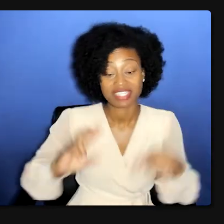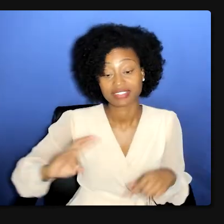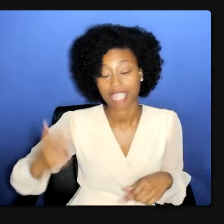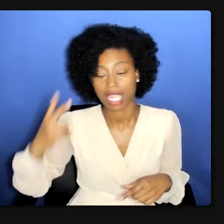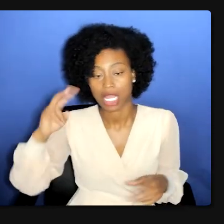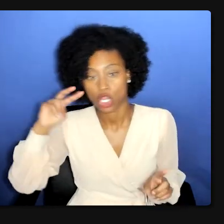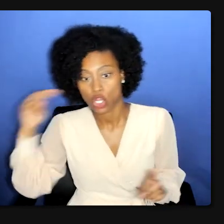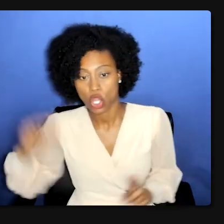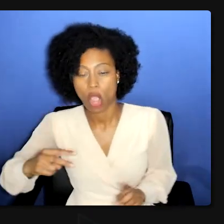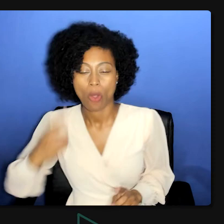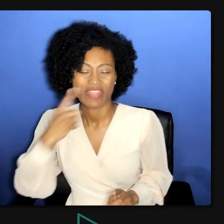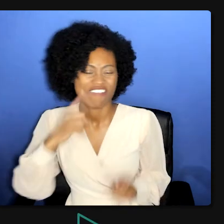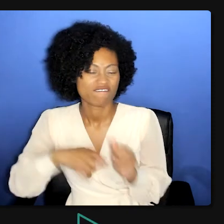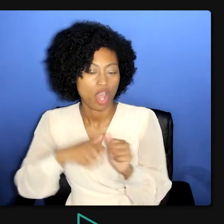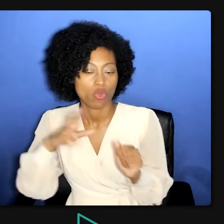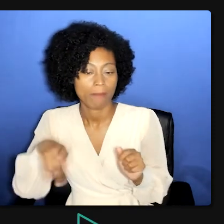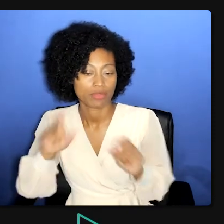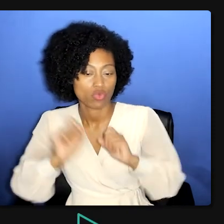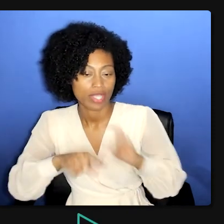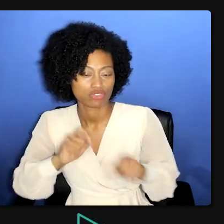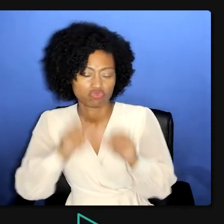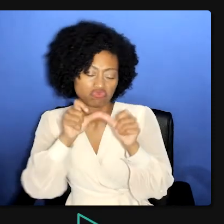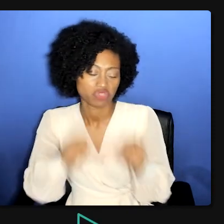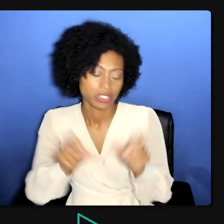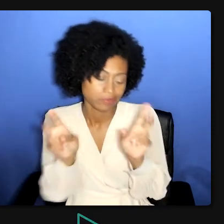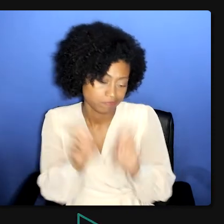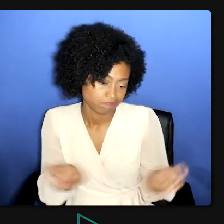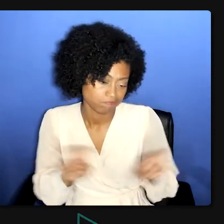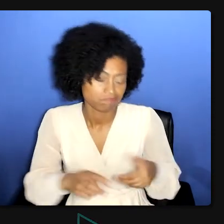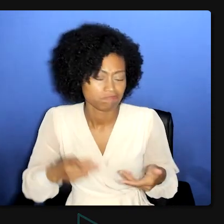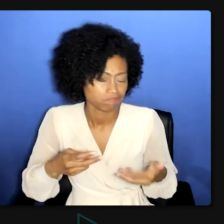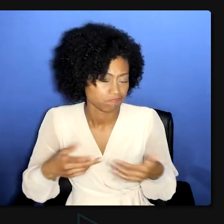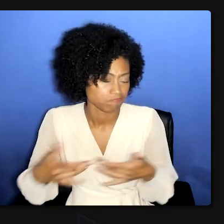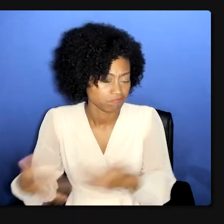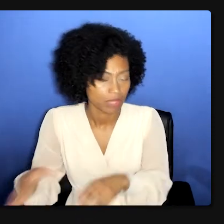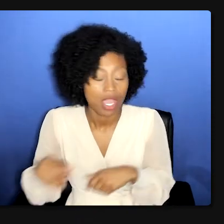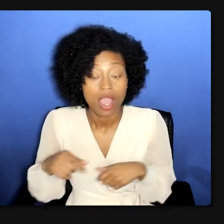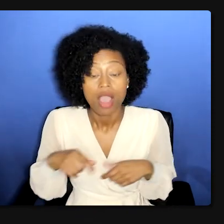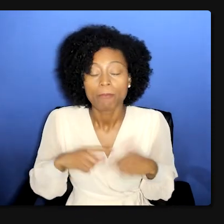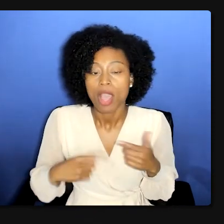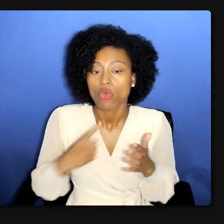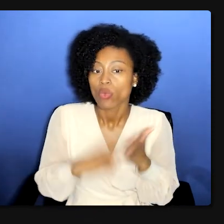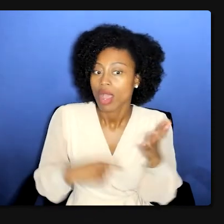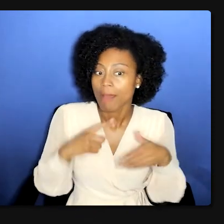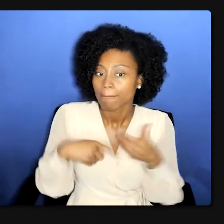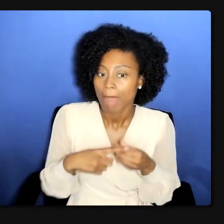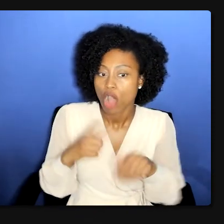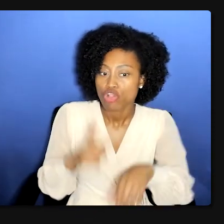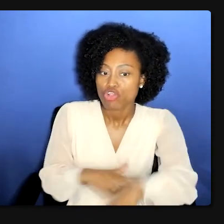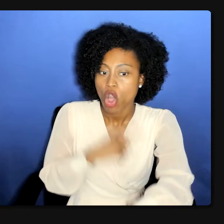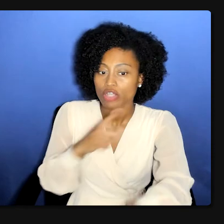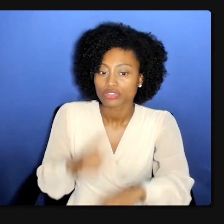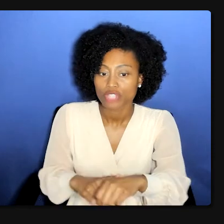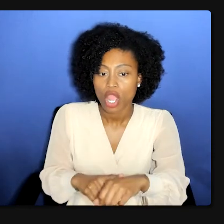But at a second glance, you'd have some follow up questions that, you know, we are continuing to look into. What about longer-term revenue?